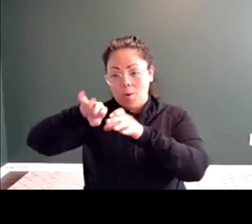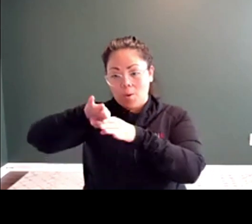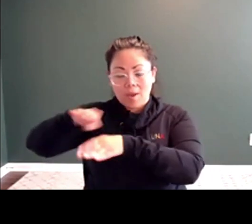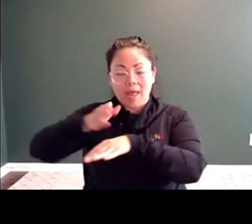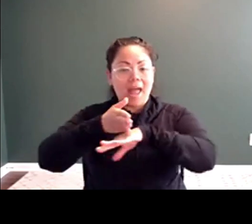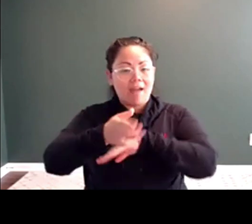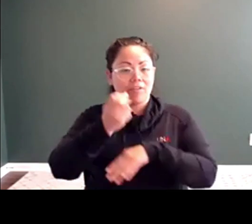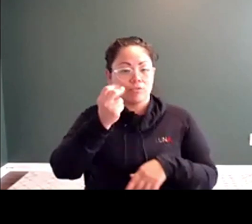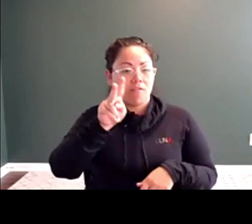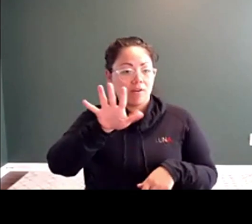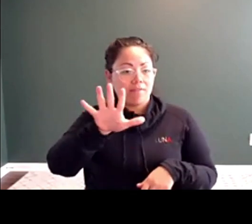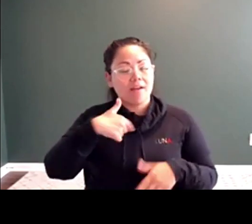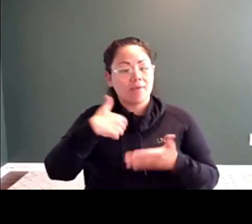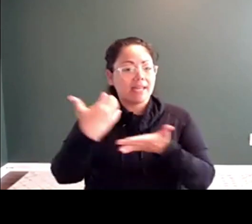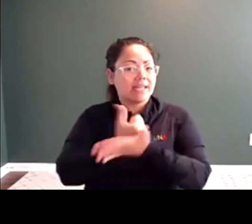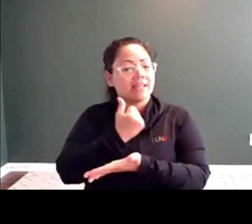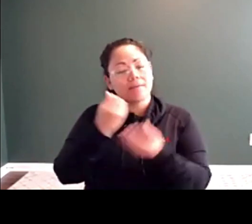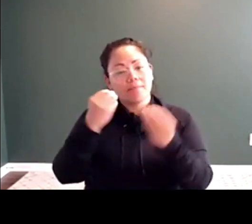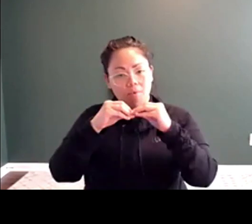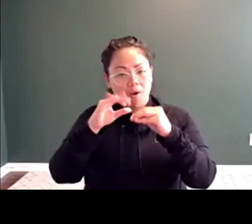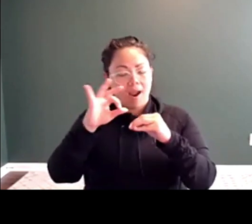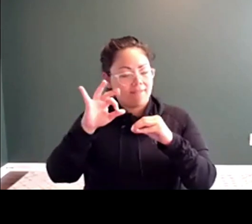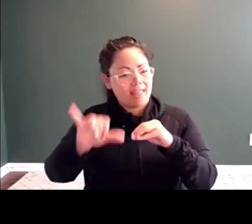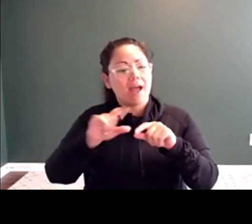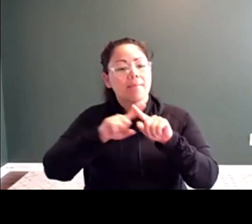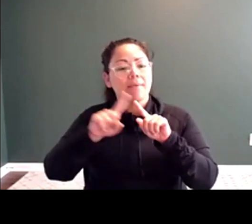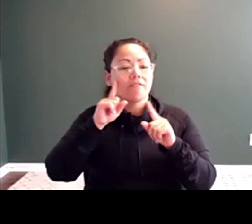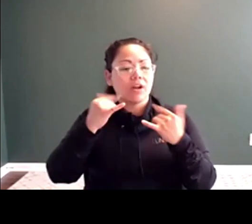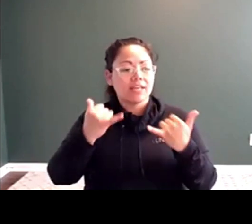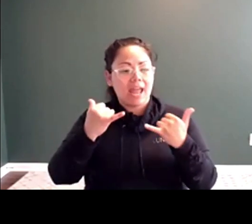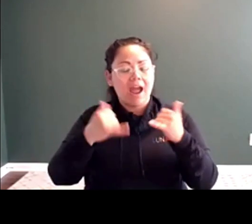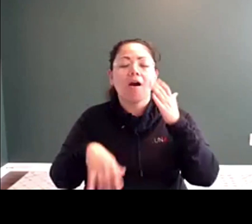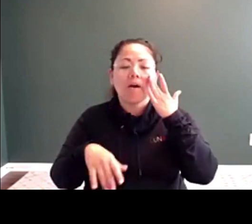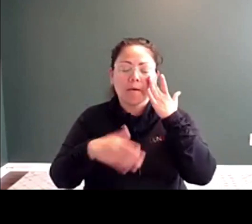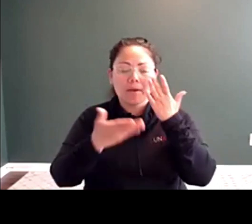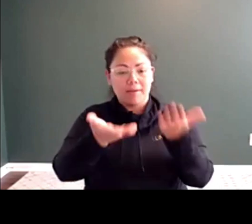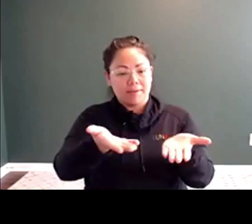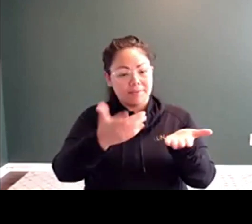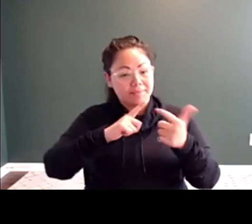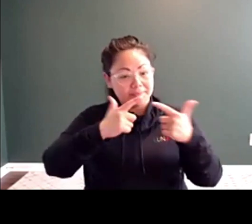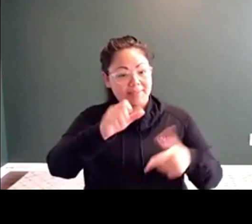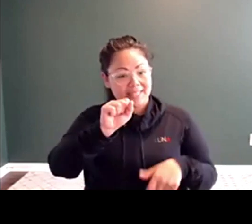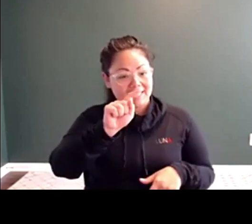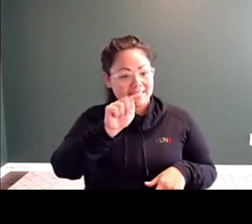hopefully we can get to more of those. But for now I would love to toss it over to Stevie Cromer,